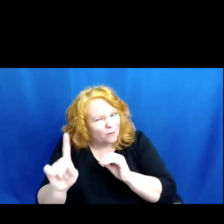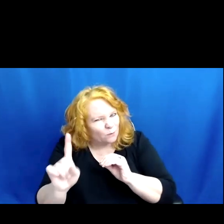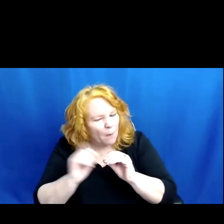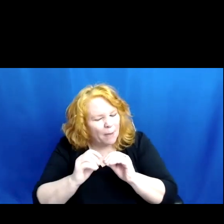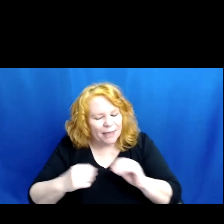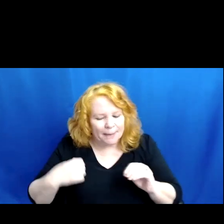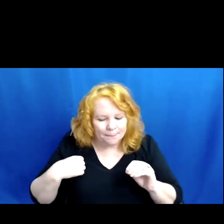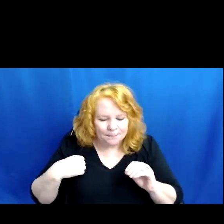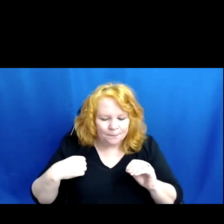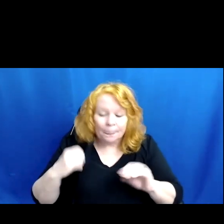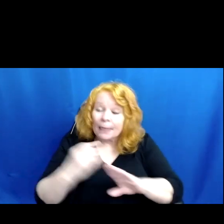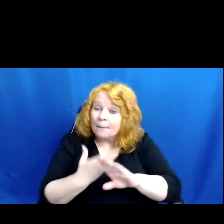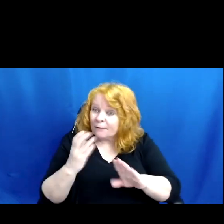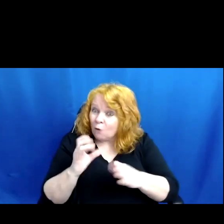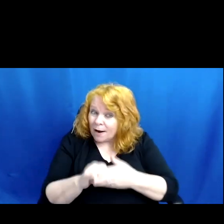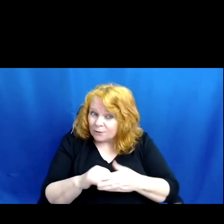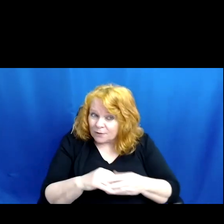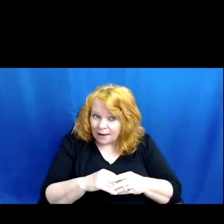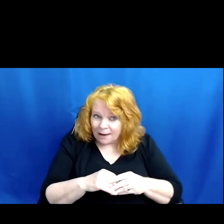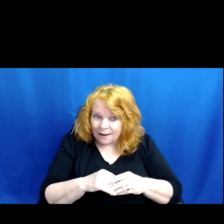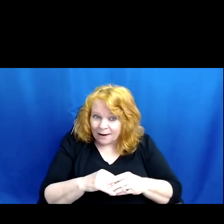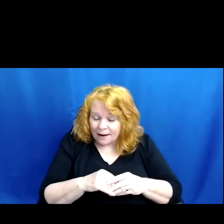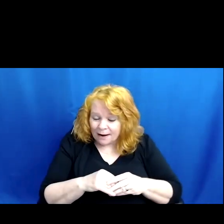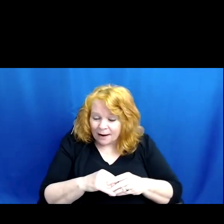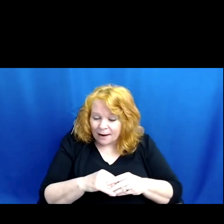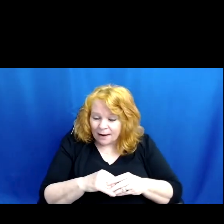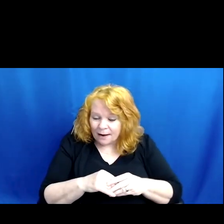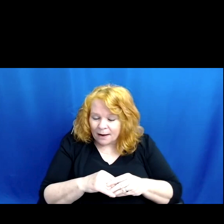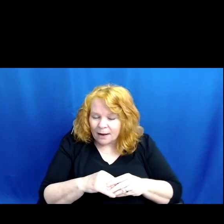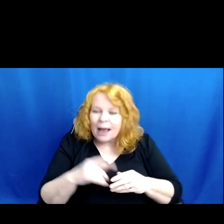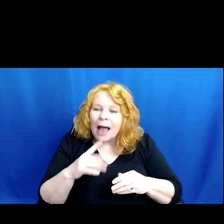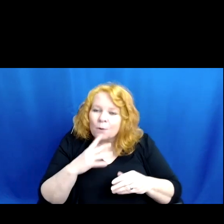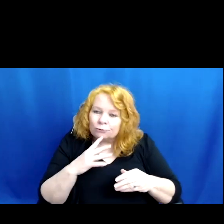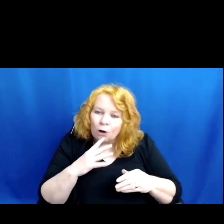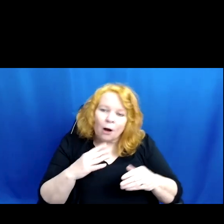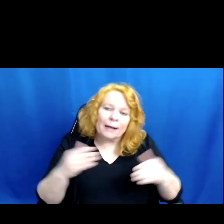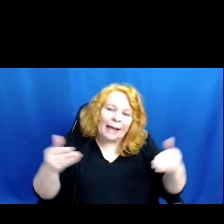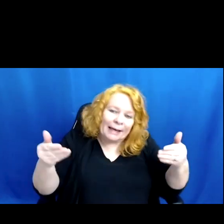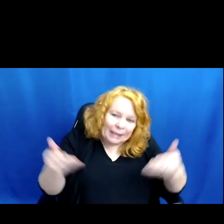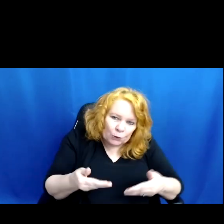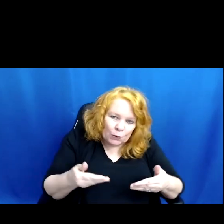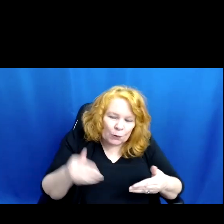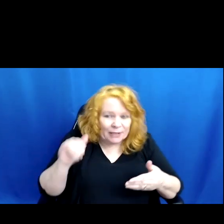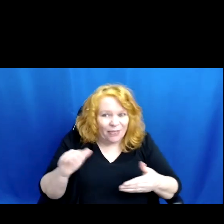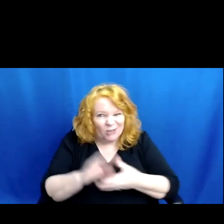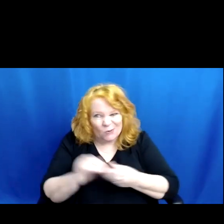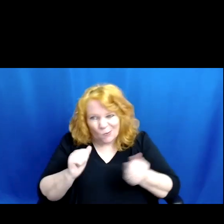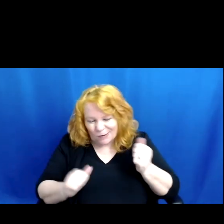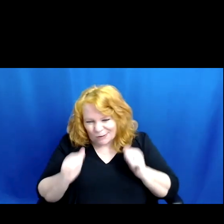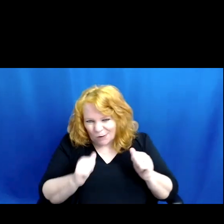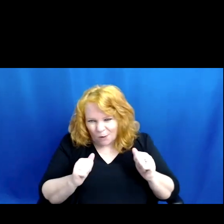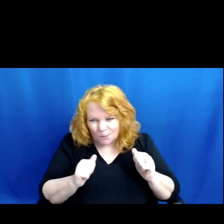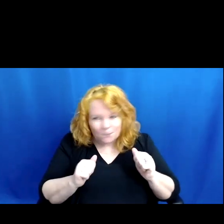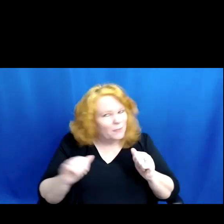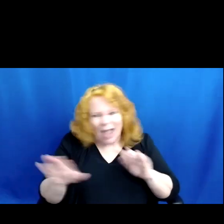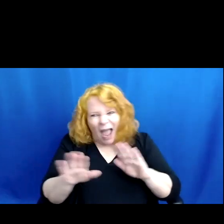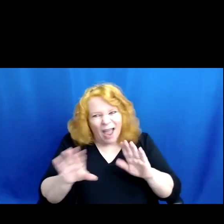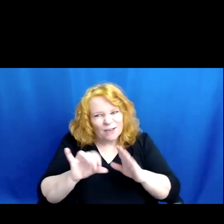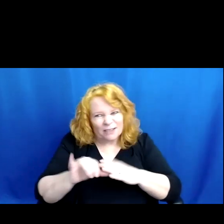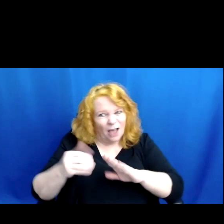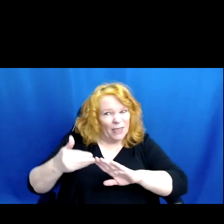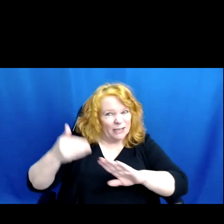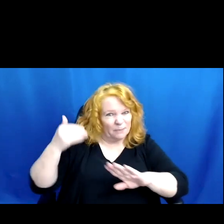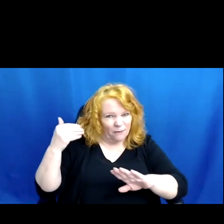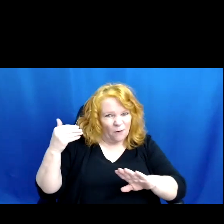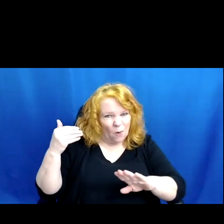Before I do that, what I want to introduce, in this story show, I have not done this before,